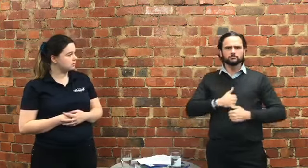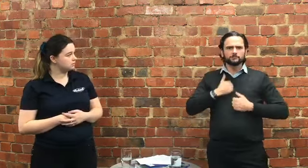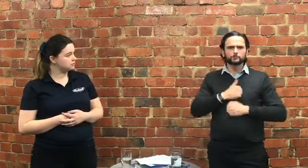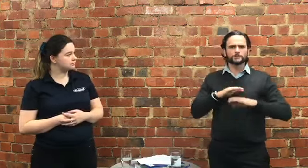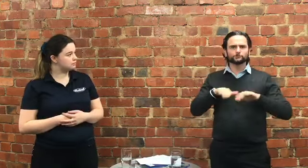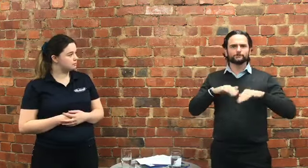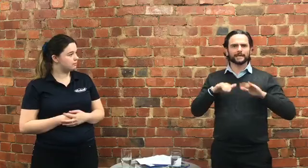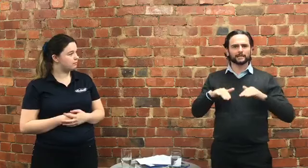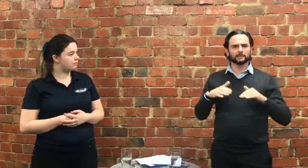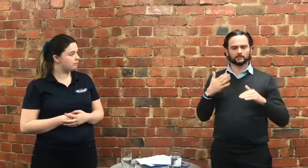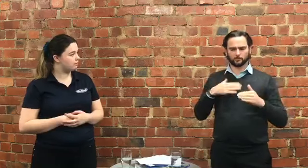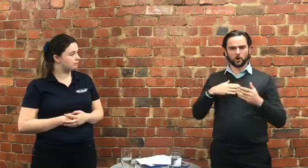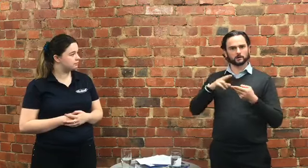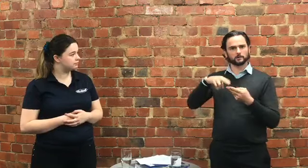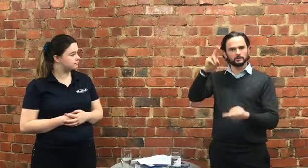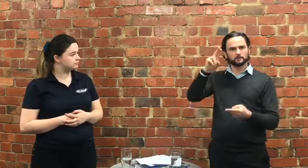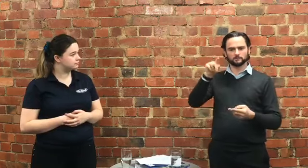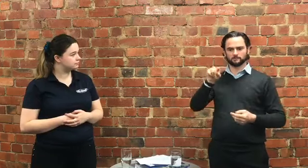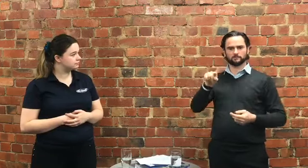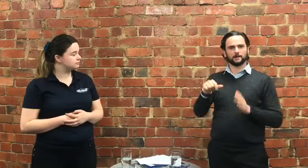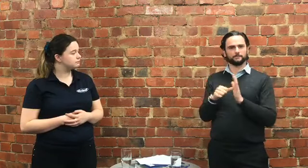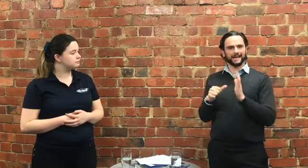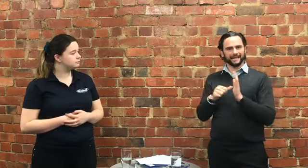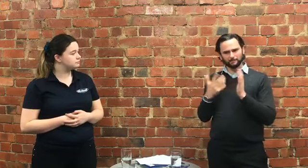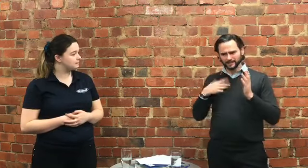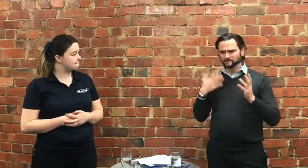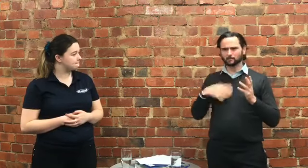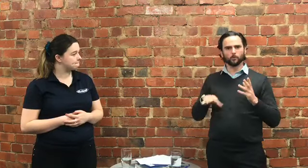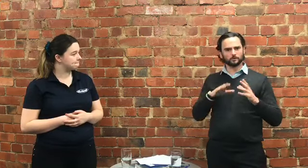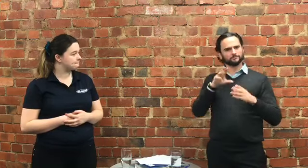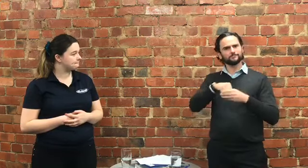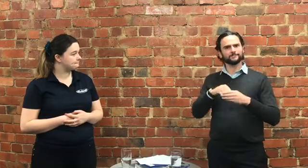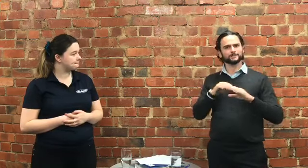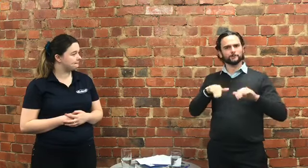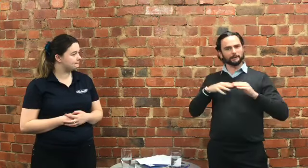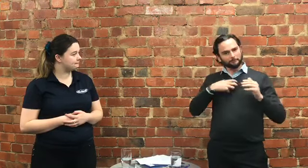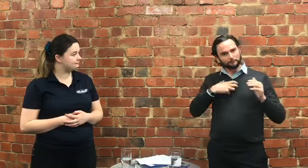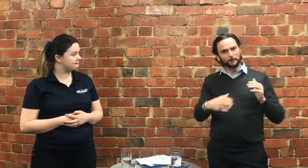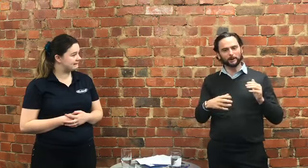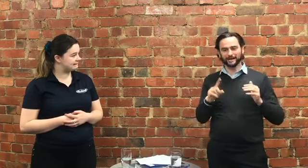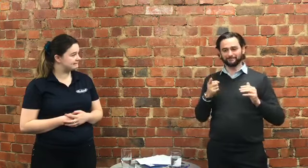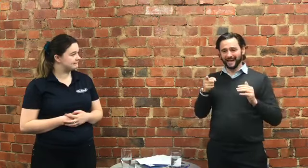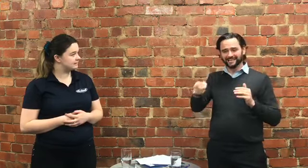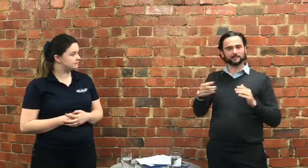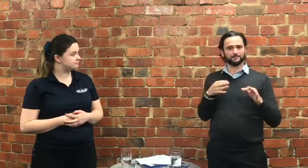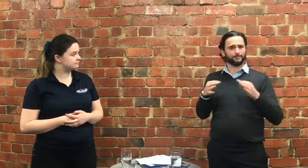And then as you go on you've really enjoyed that swimming and you would like to be more involved,